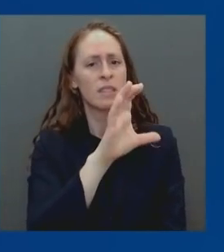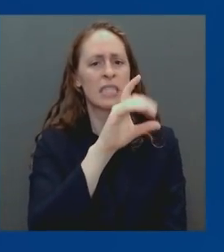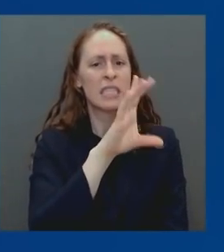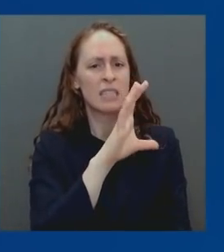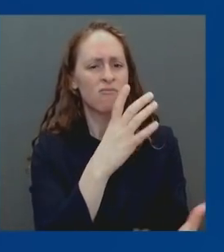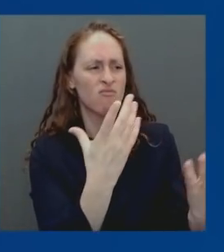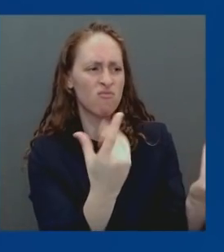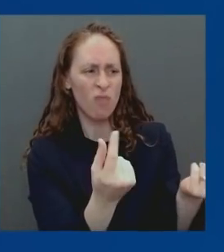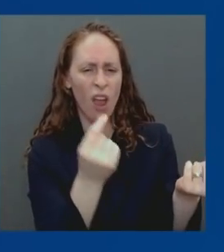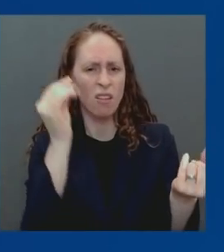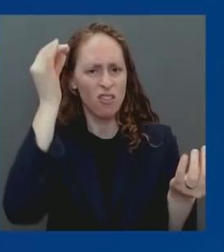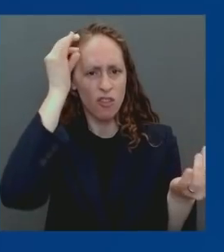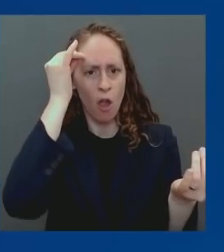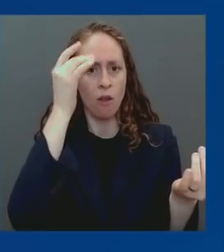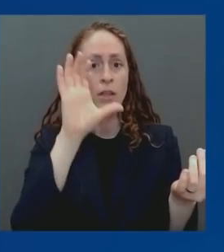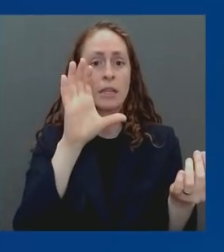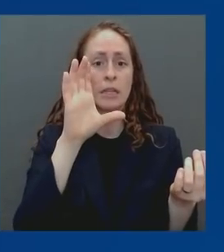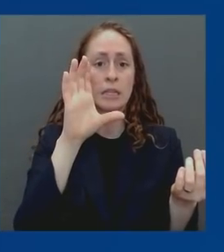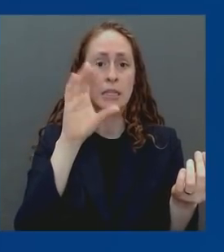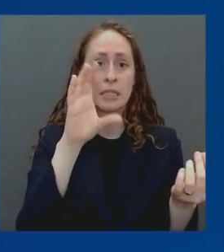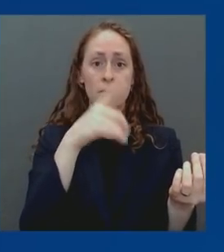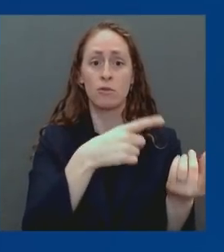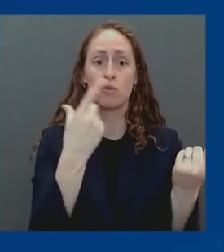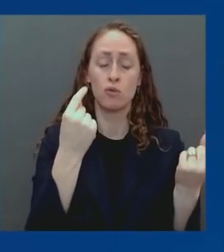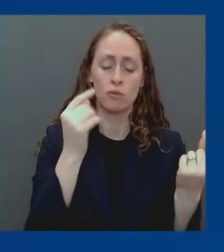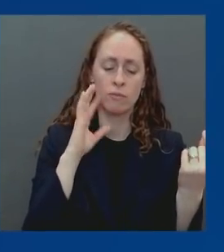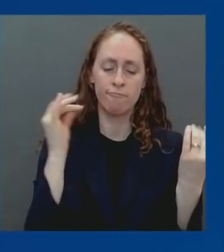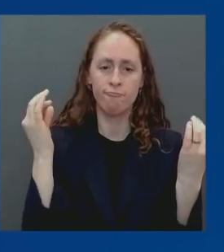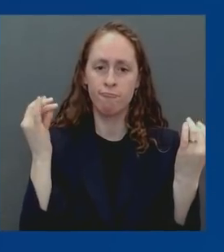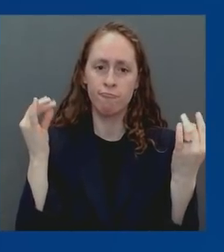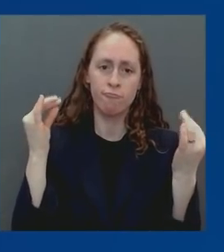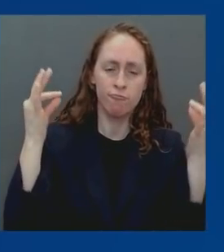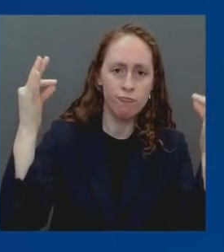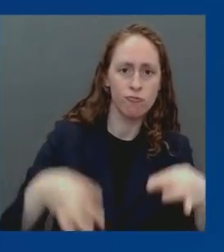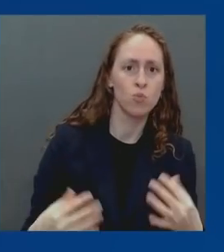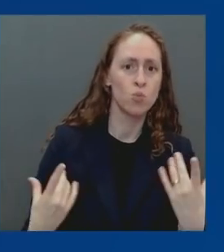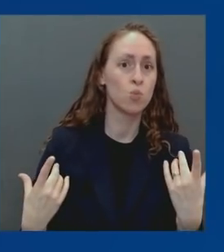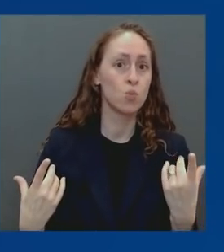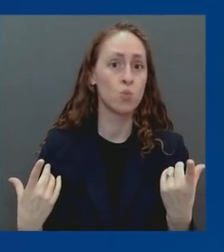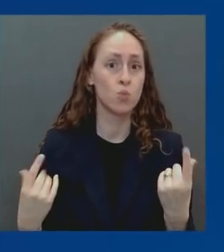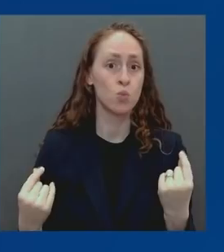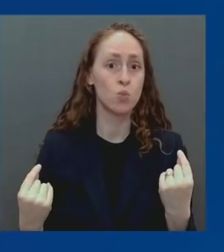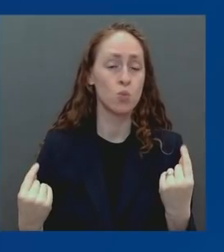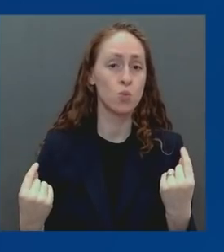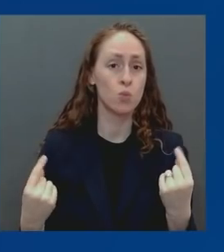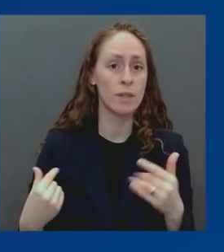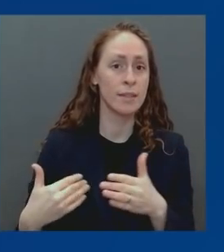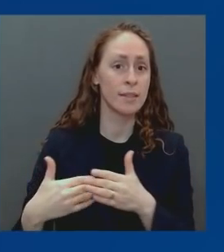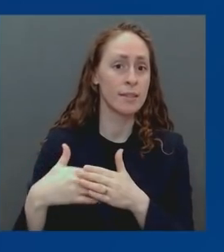long before the pandemic began. I know how eager parents and caregivers are for the good news on this front.